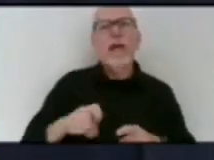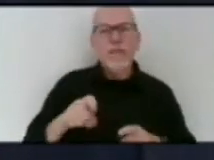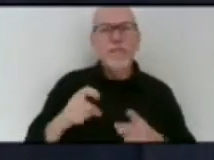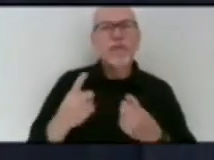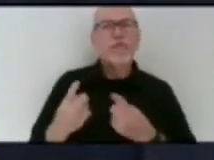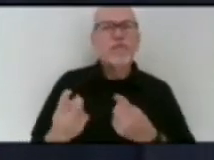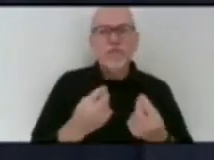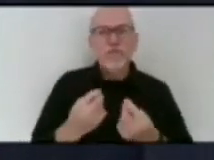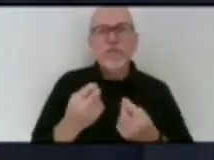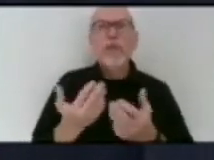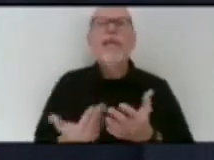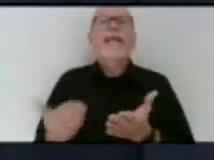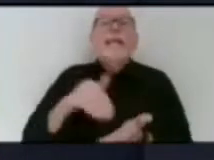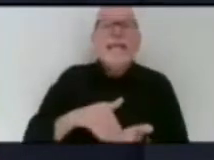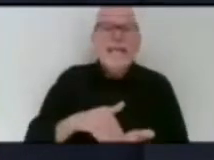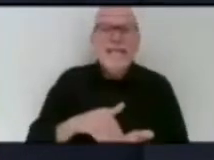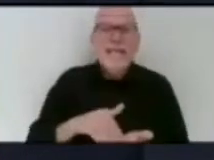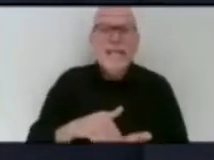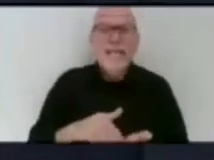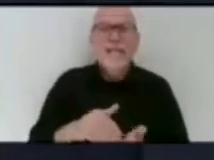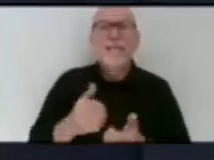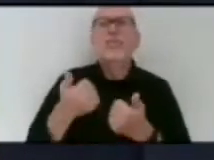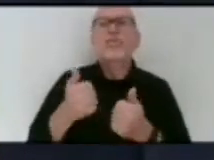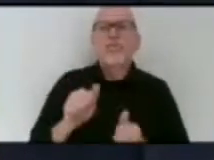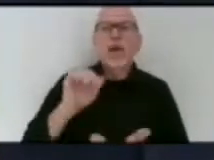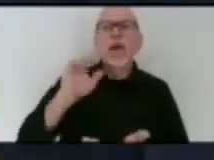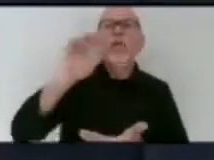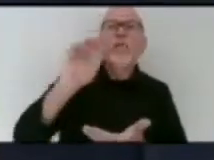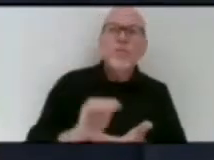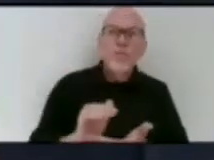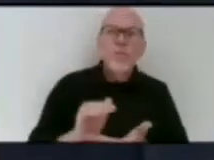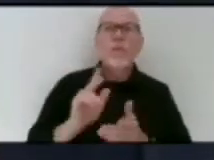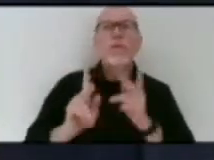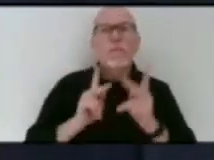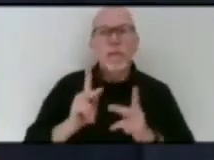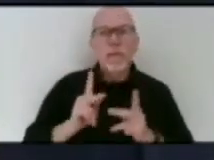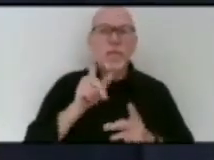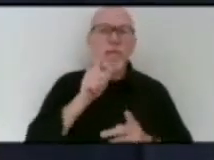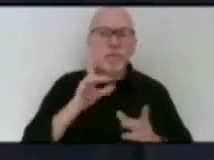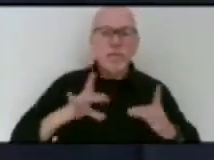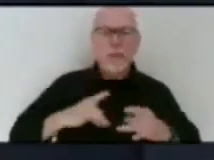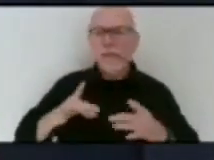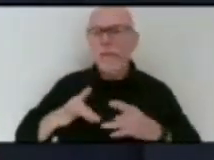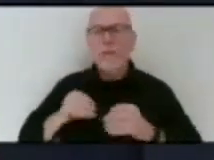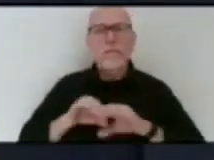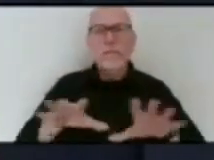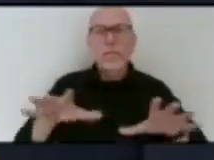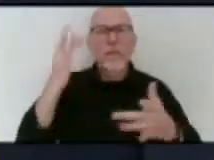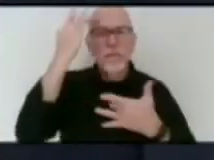to try and reduce the number of people who contract the virus to quarantine